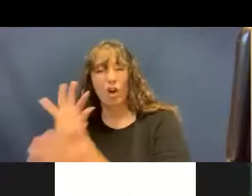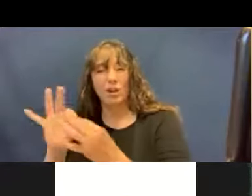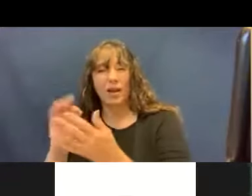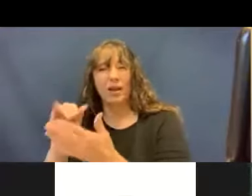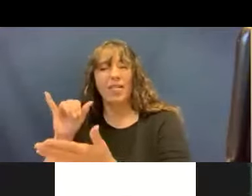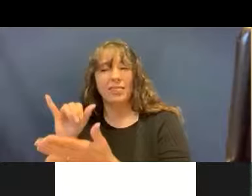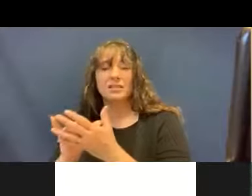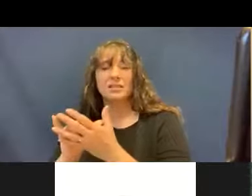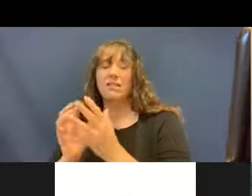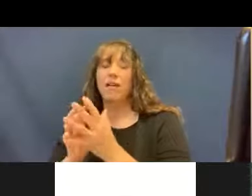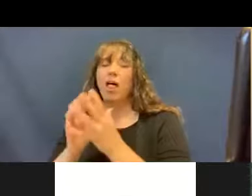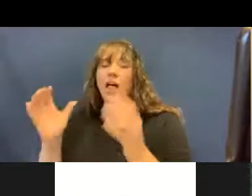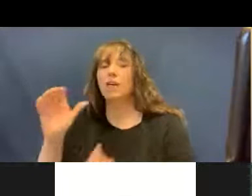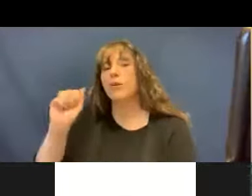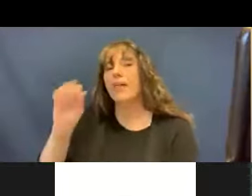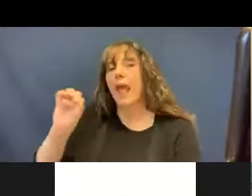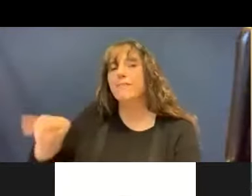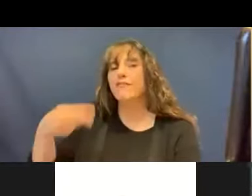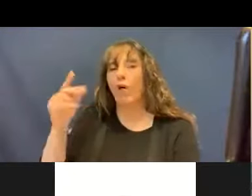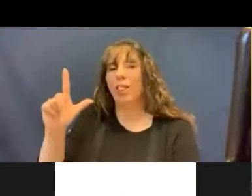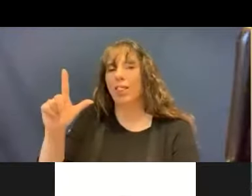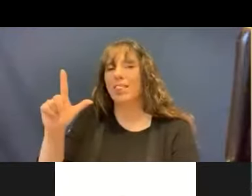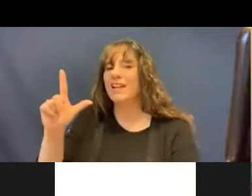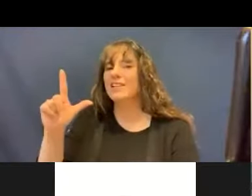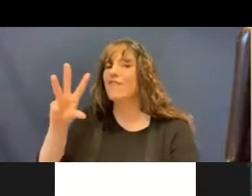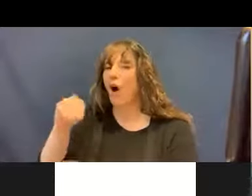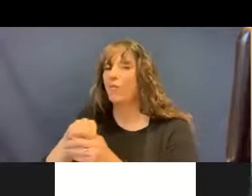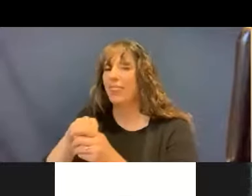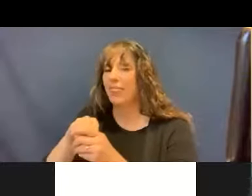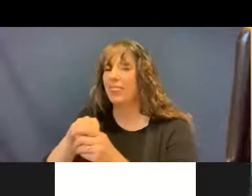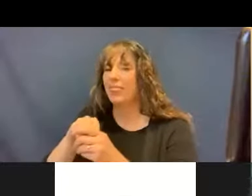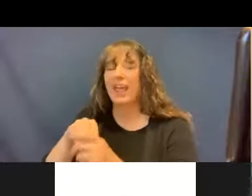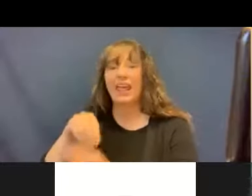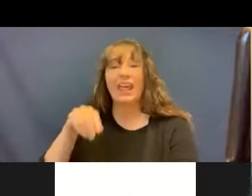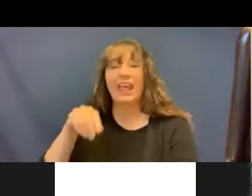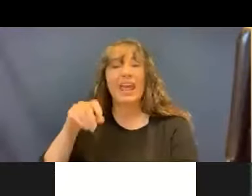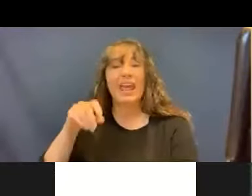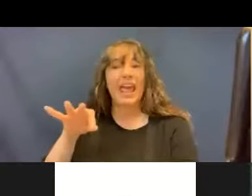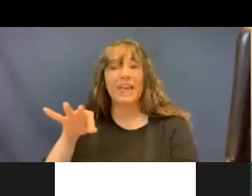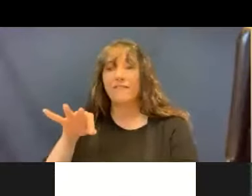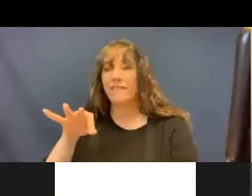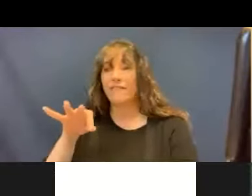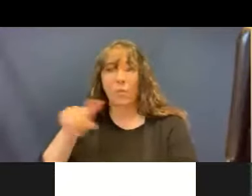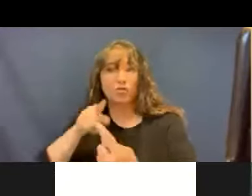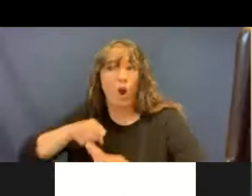what Ample has gotten involved in. If anyone struggles with some of the situations like